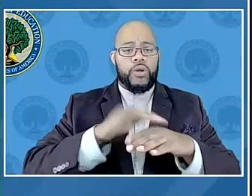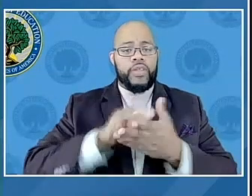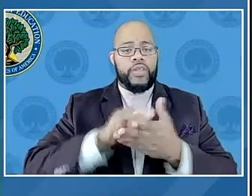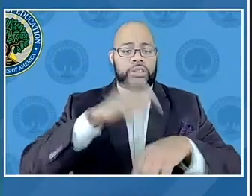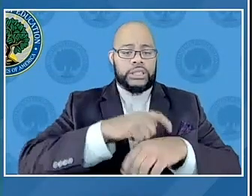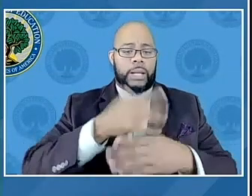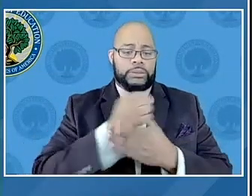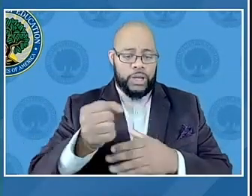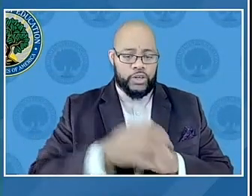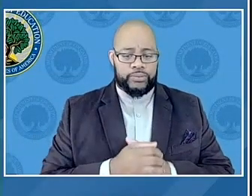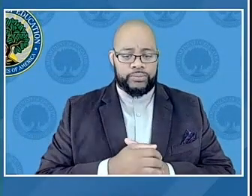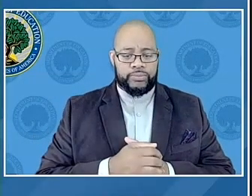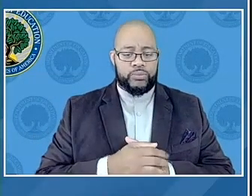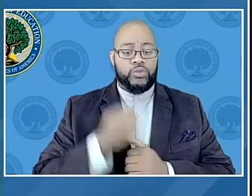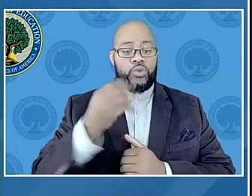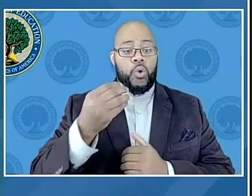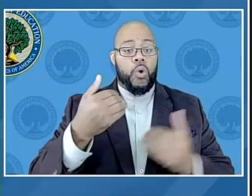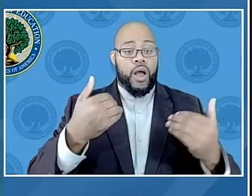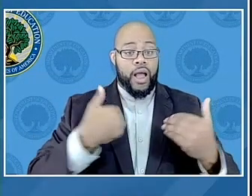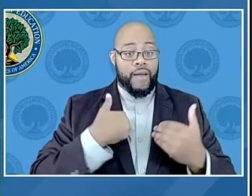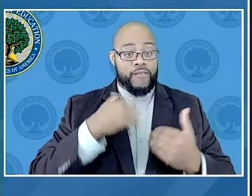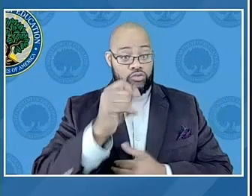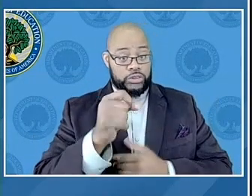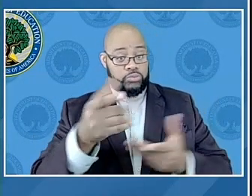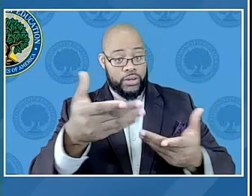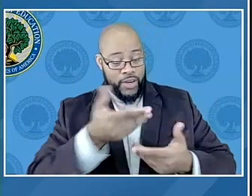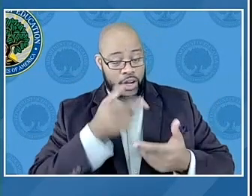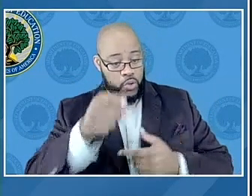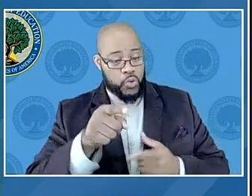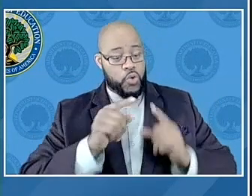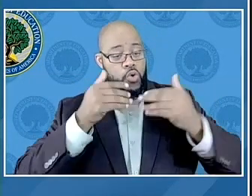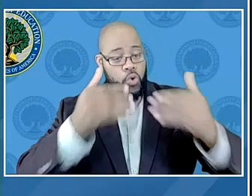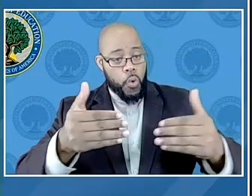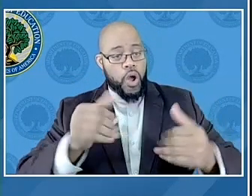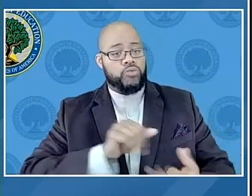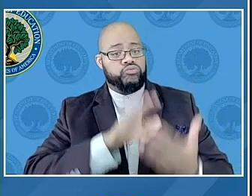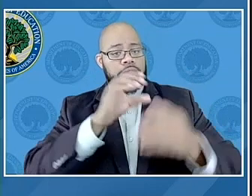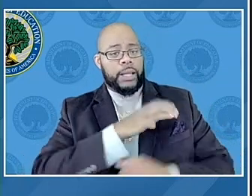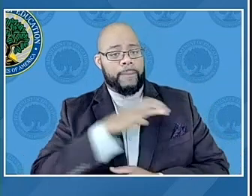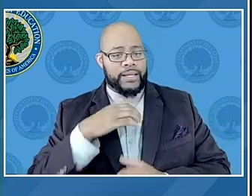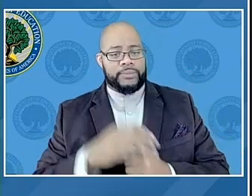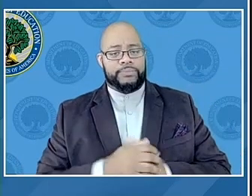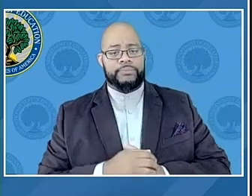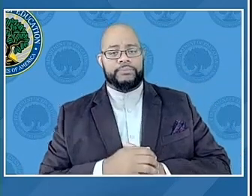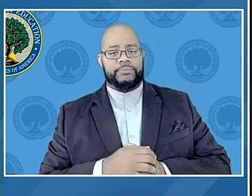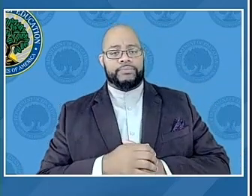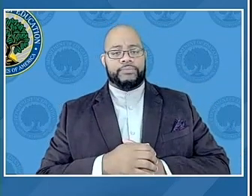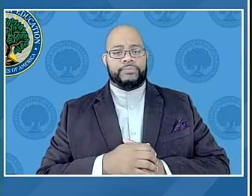So with that, Chris, we invite you to go ahead and address the committee. Okay. Great. Thank you.